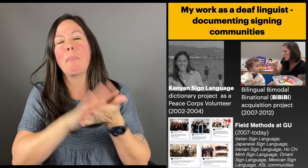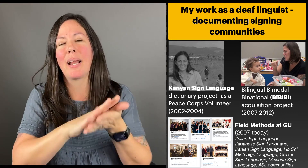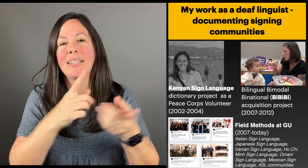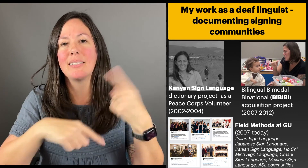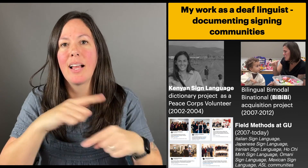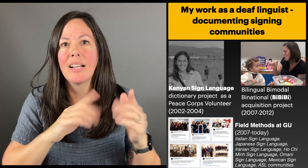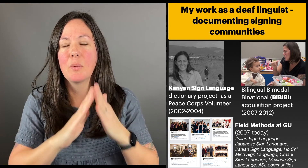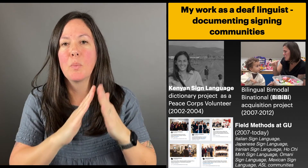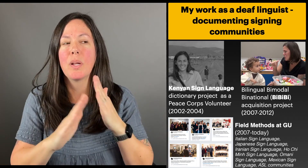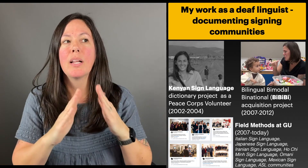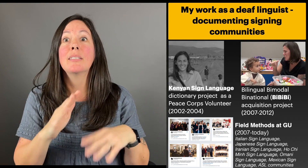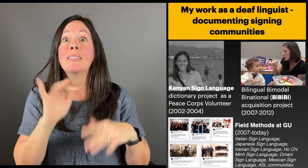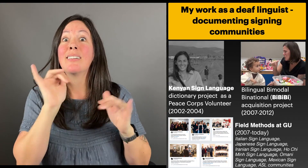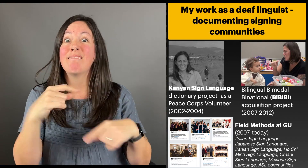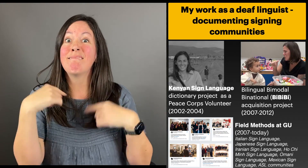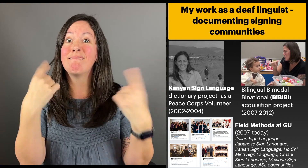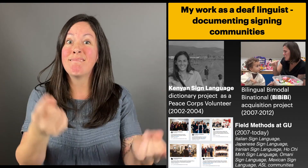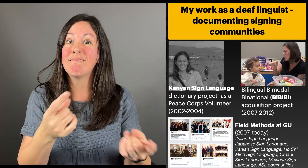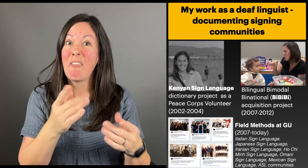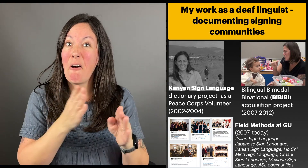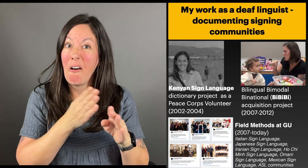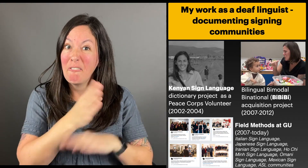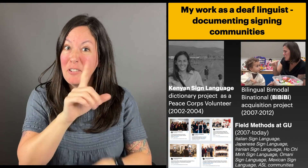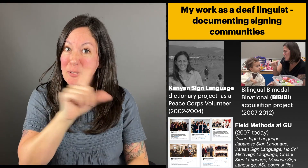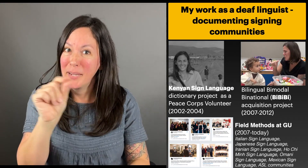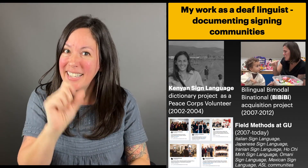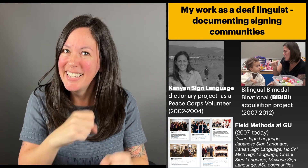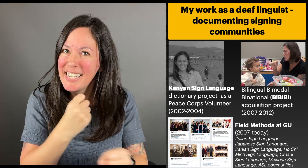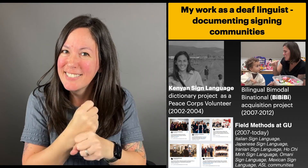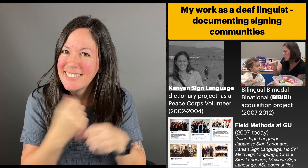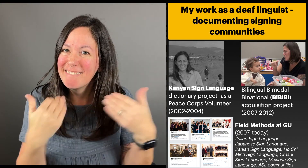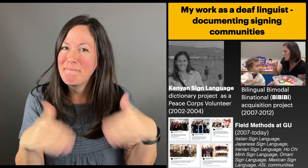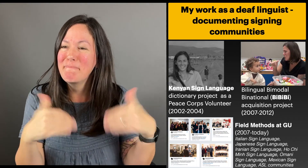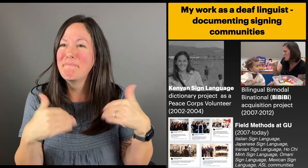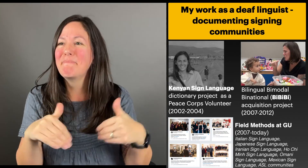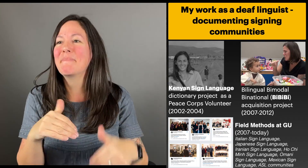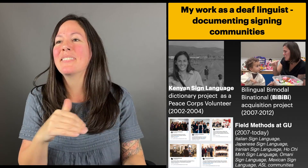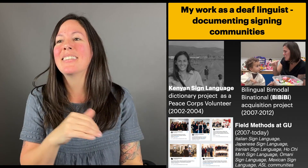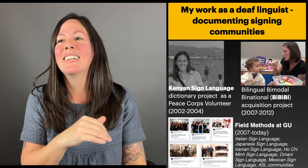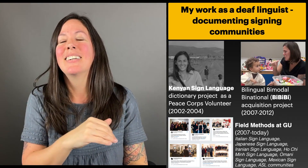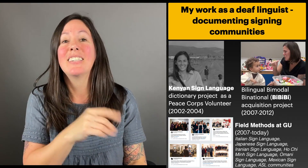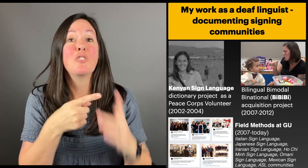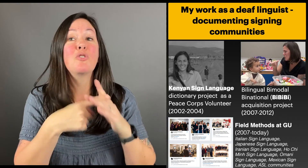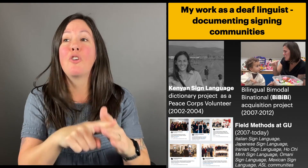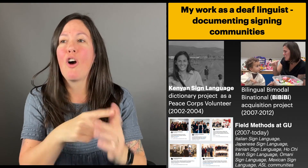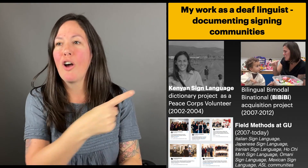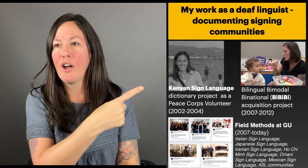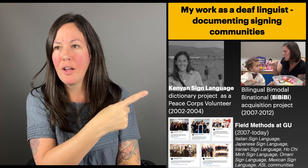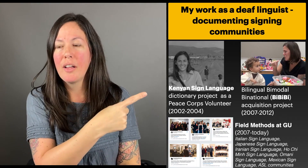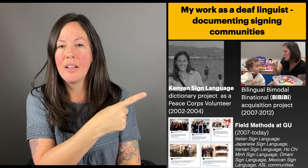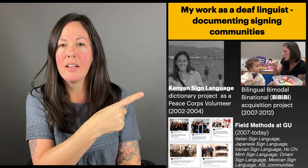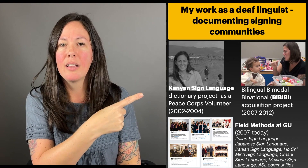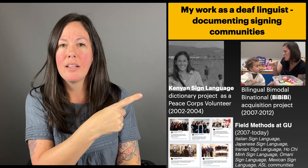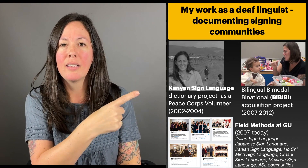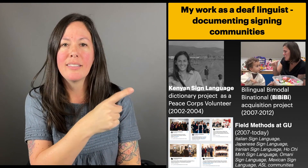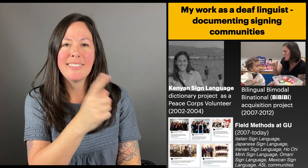communities so as a def linguist I focused my work on documenting signing communities and that has happened now